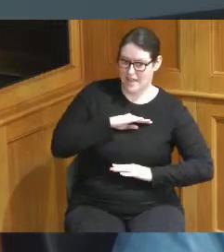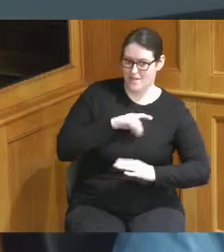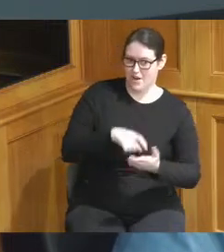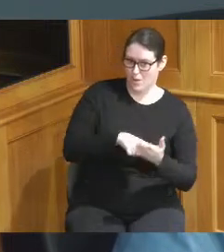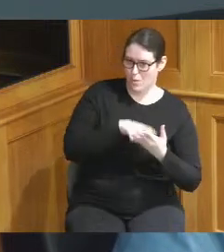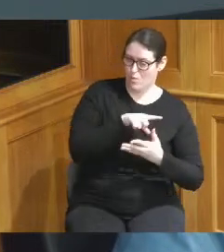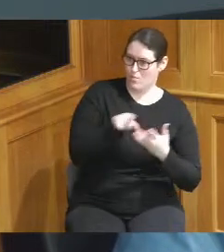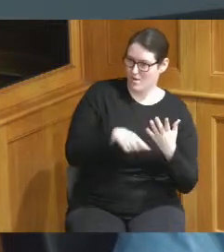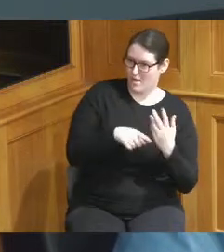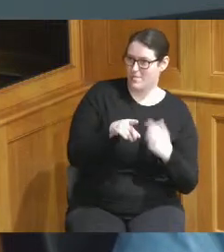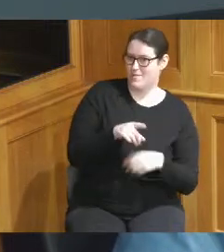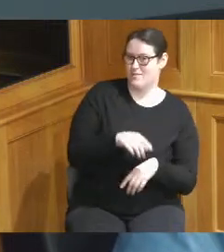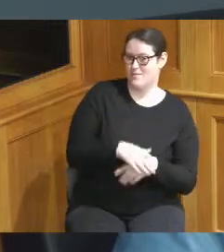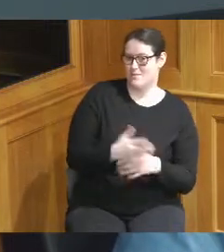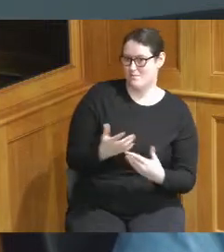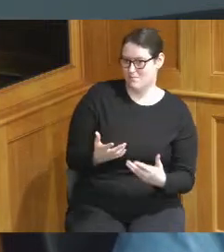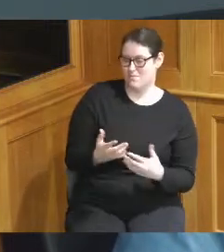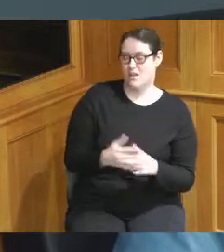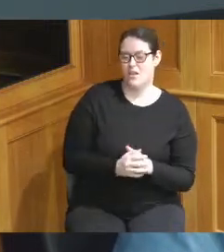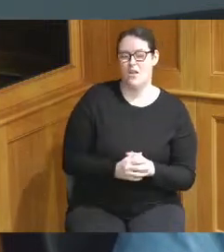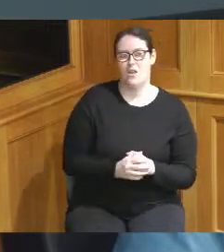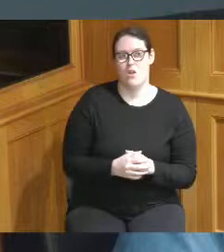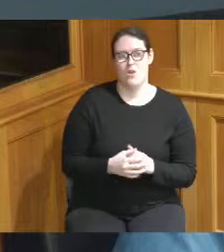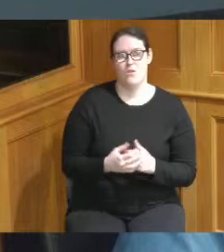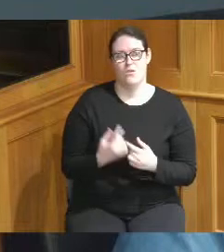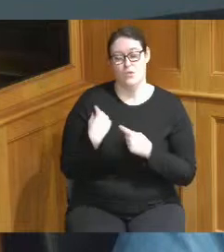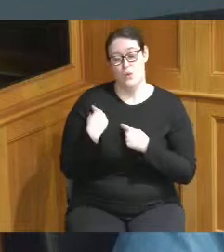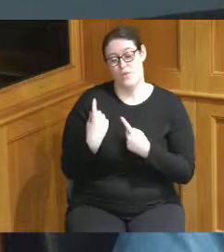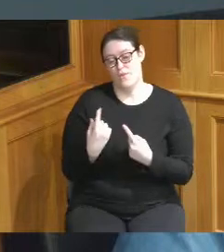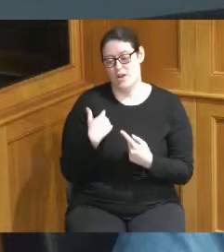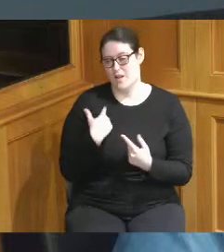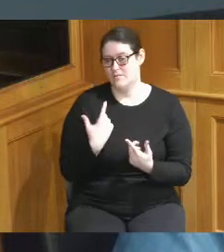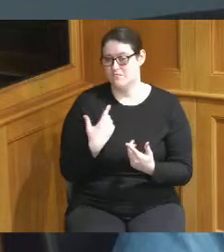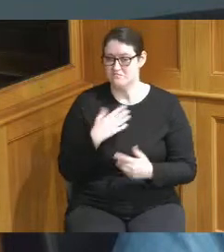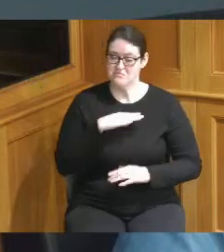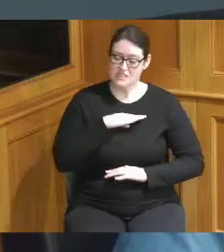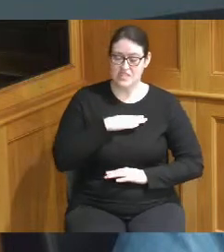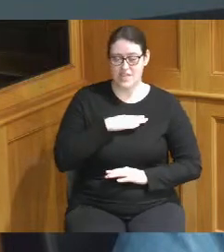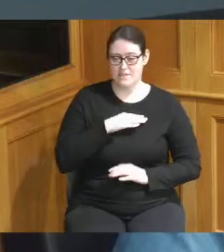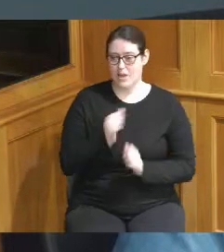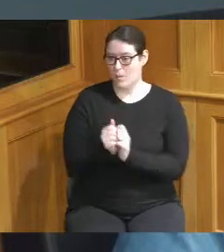know I've brought this up before you're going to look into it but I would like to get a response